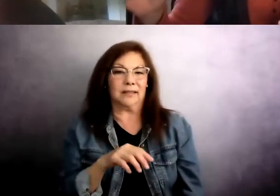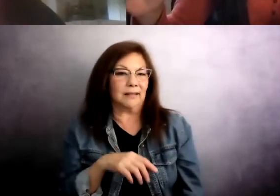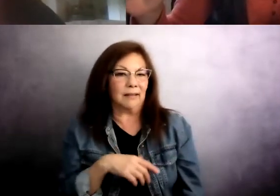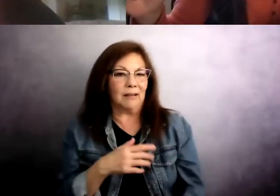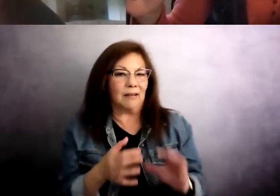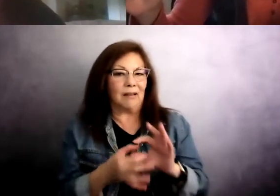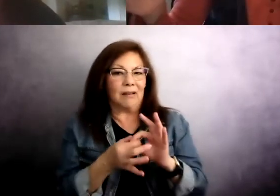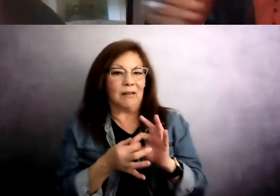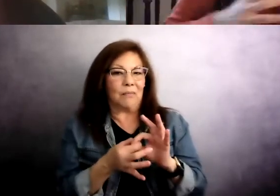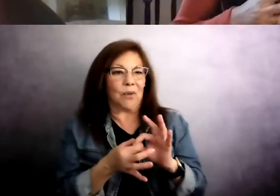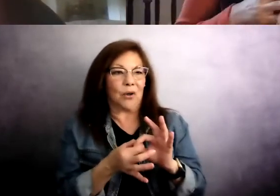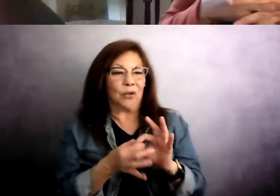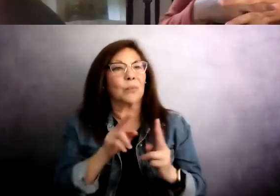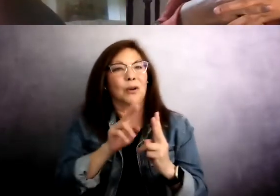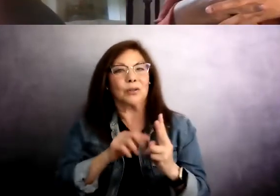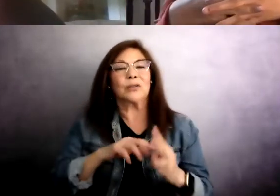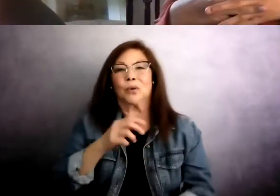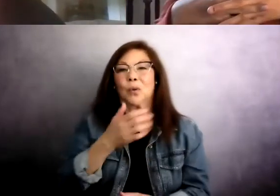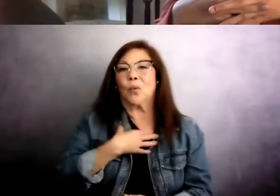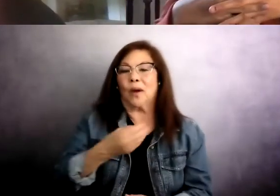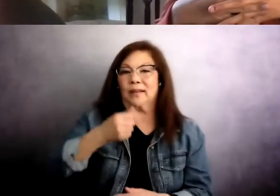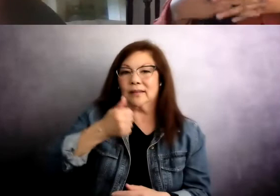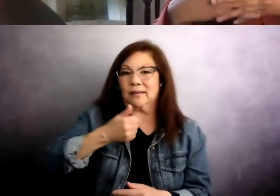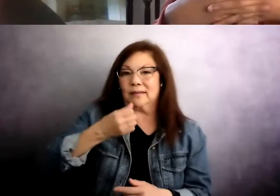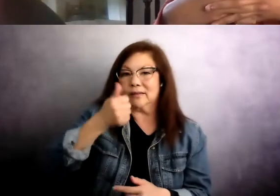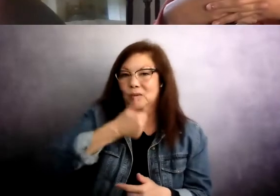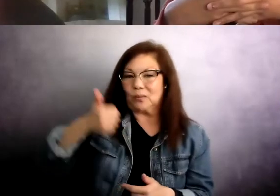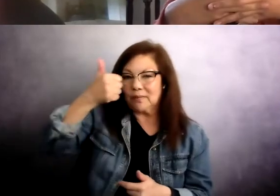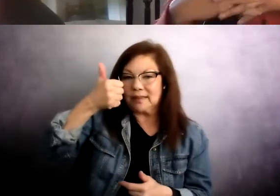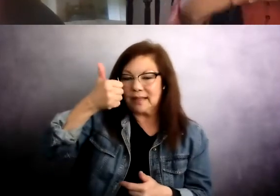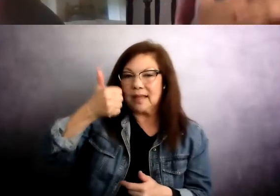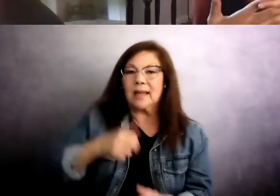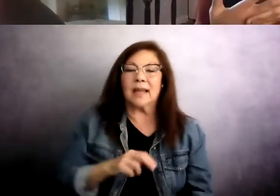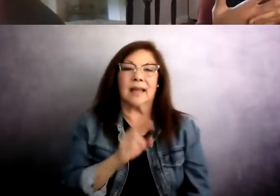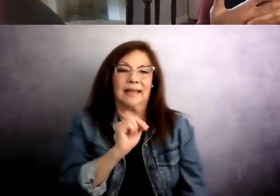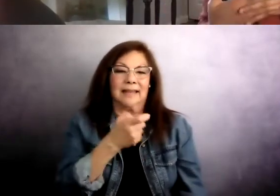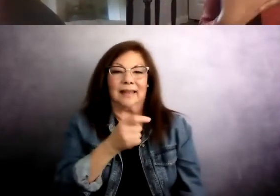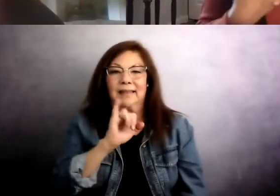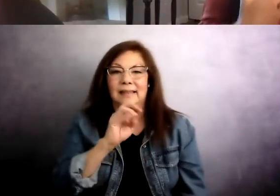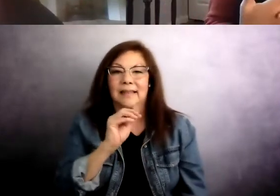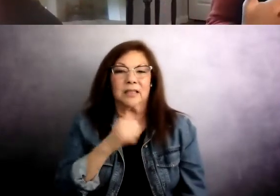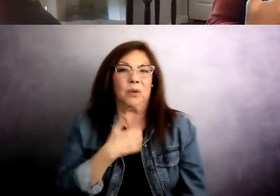I guess I'm getting at, if you're wanting to be in this league knowing that you never